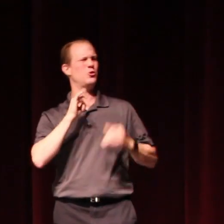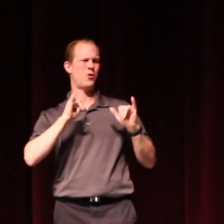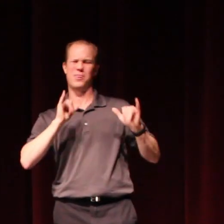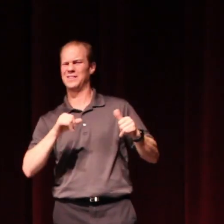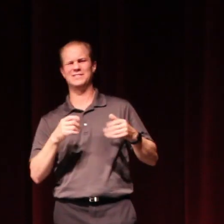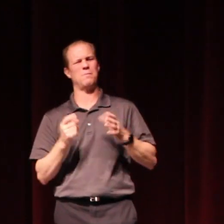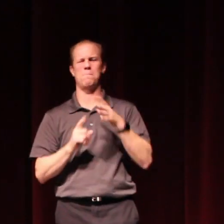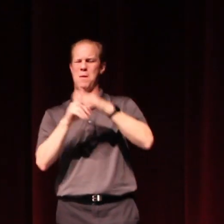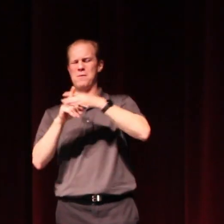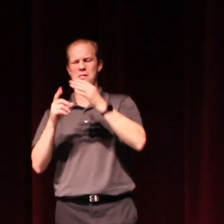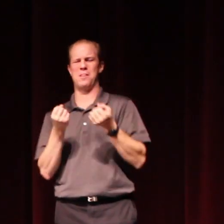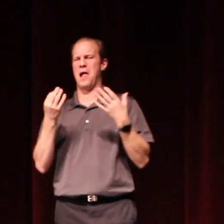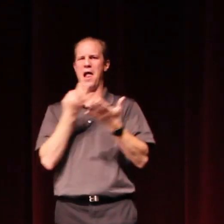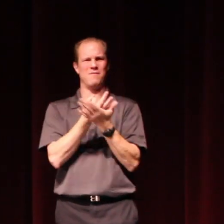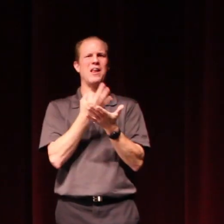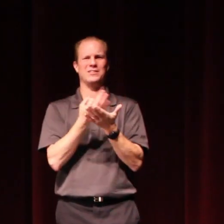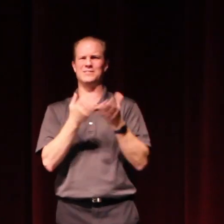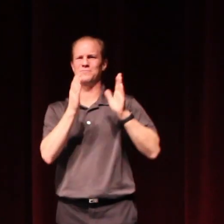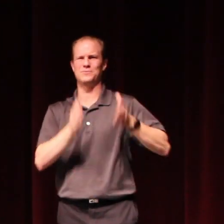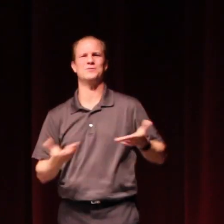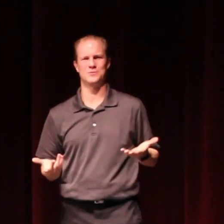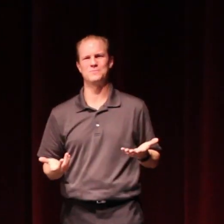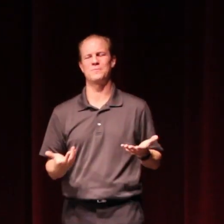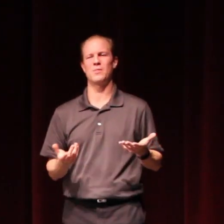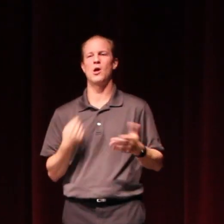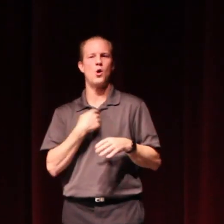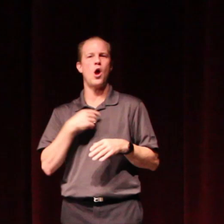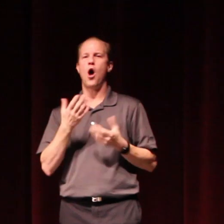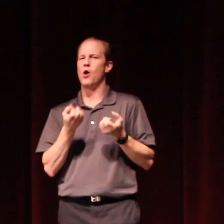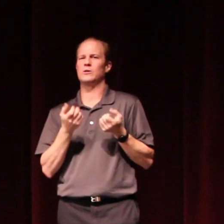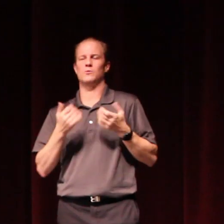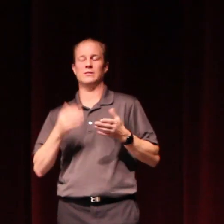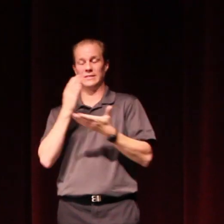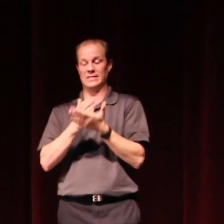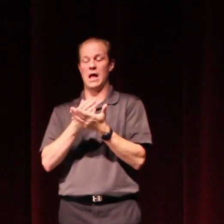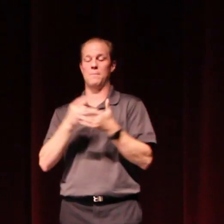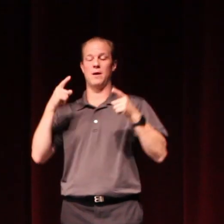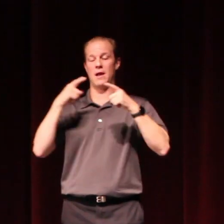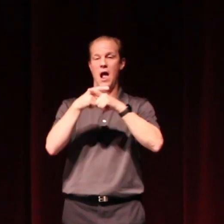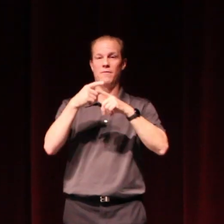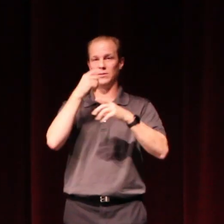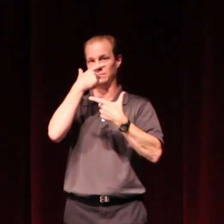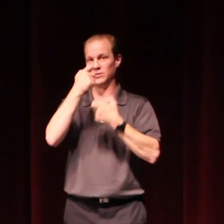We're always looking to mitigate conflicts of interest and what it is, is it's a an event